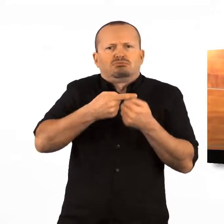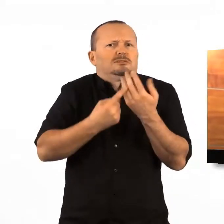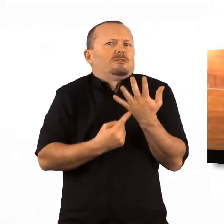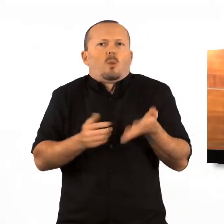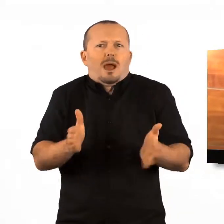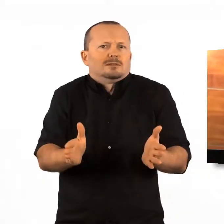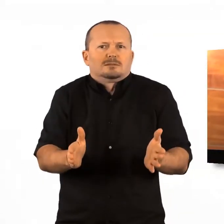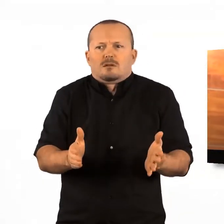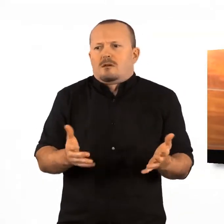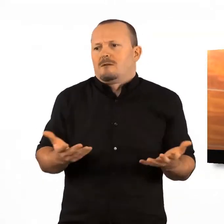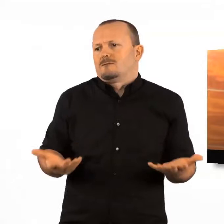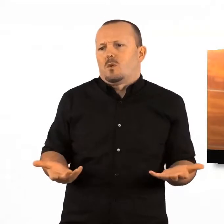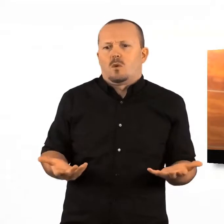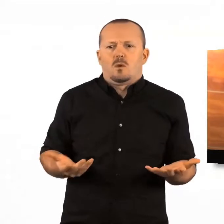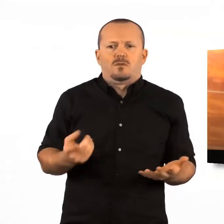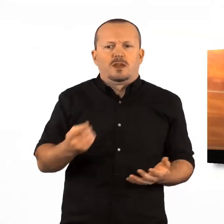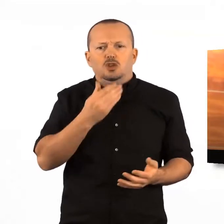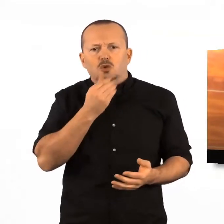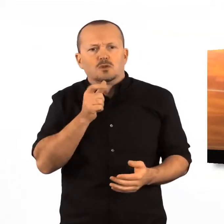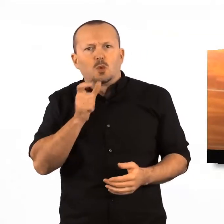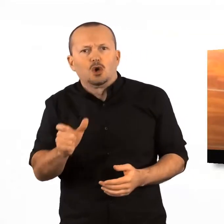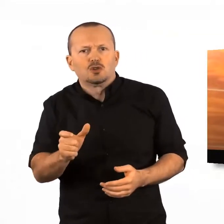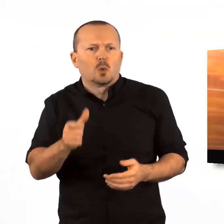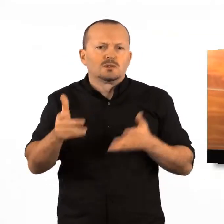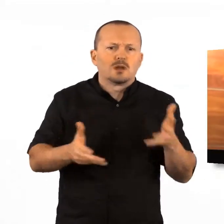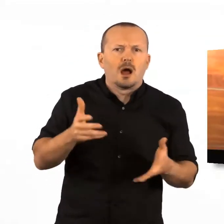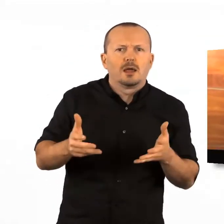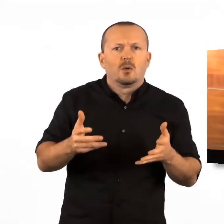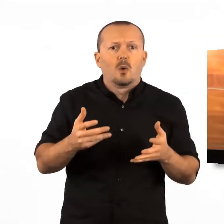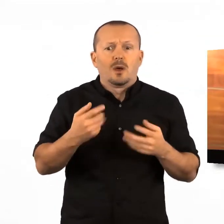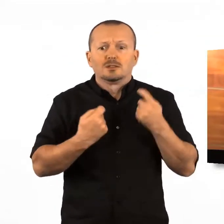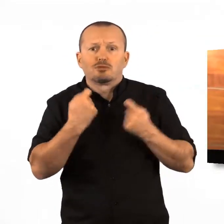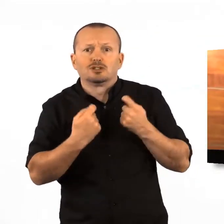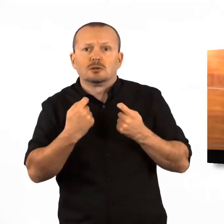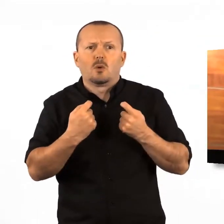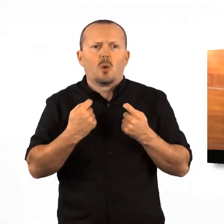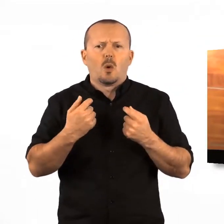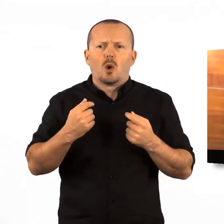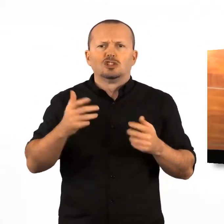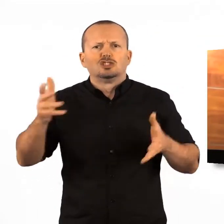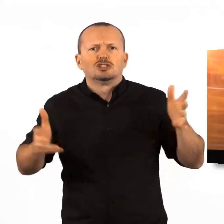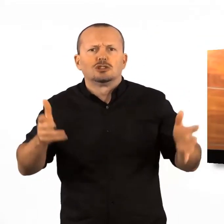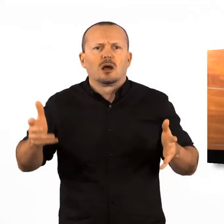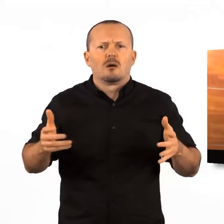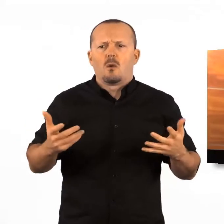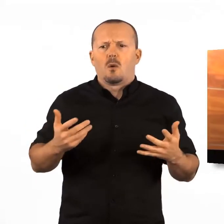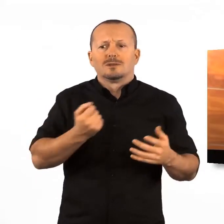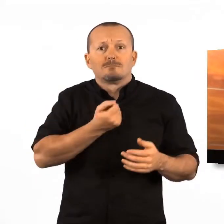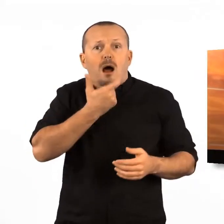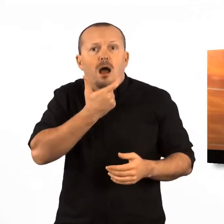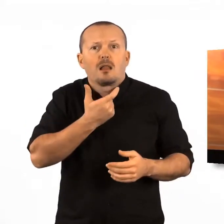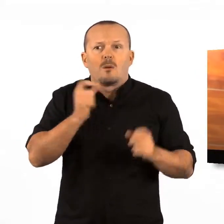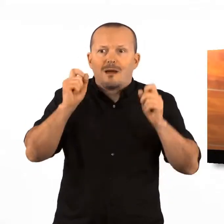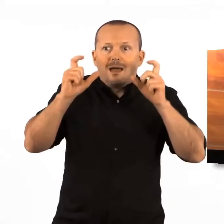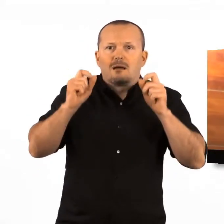different ways, from the signs and words they use to a look, to a gesture, to a smile, whatever.